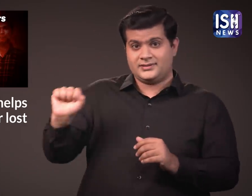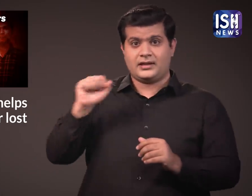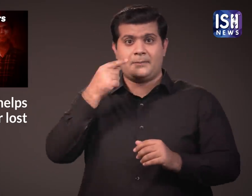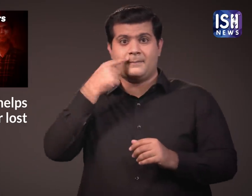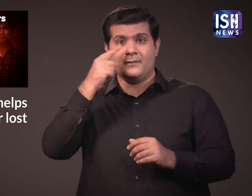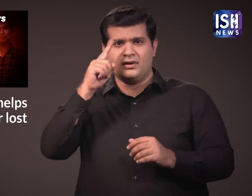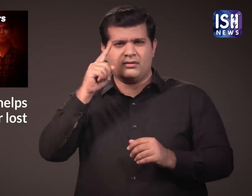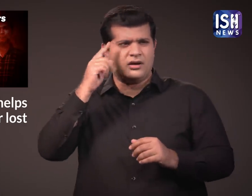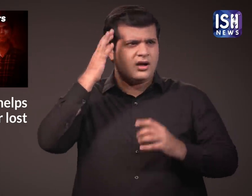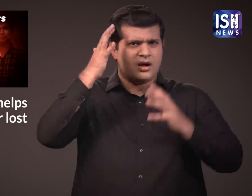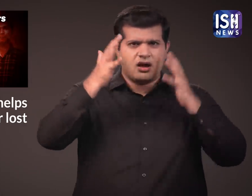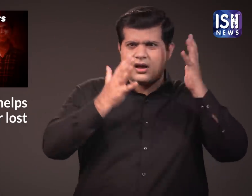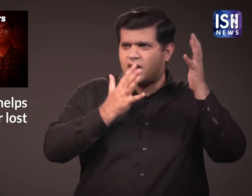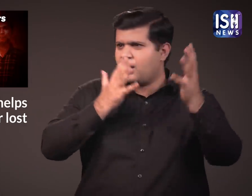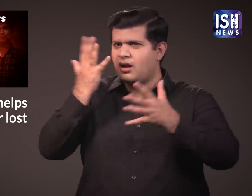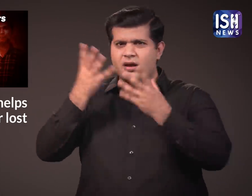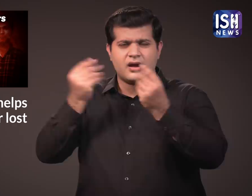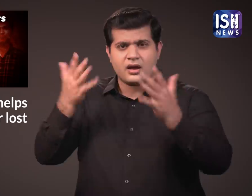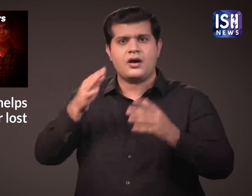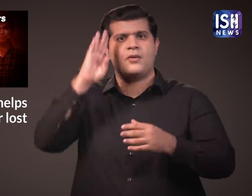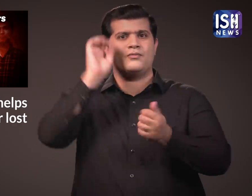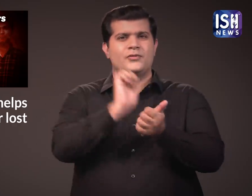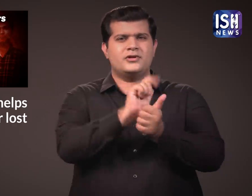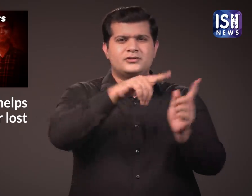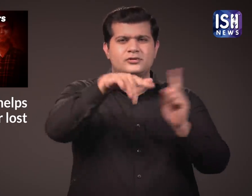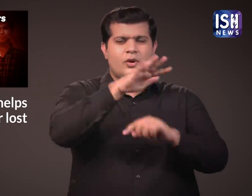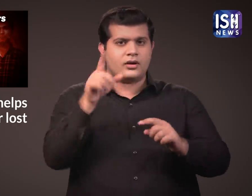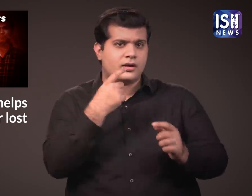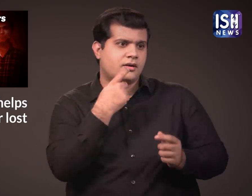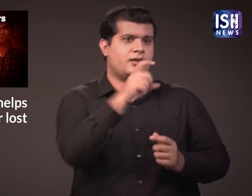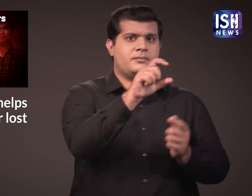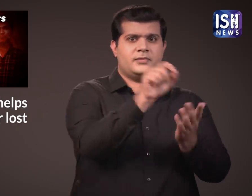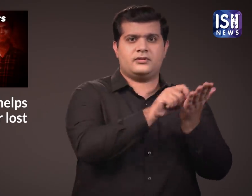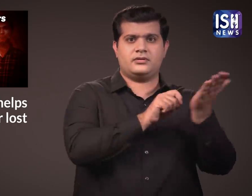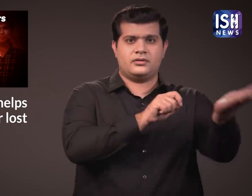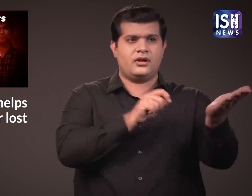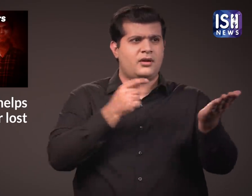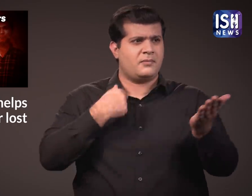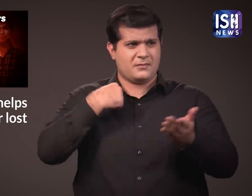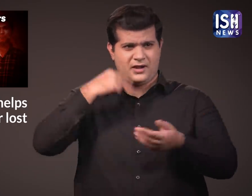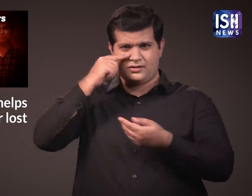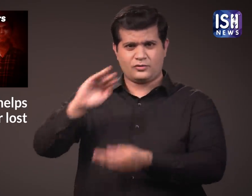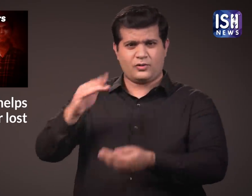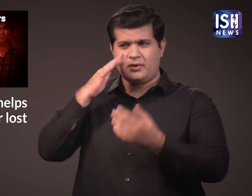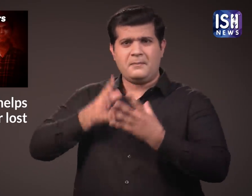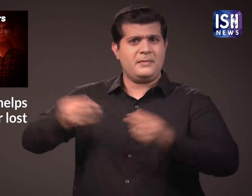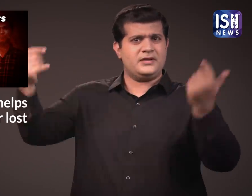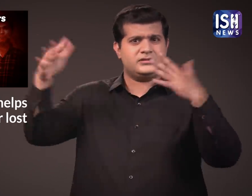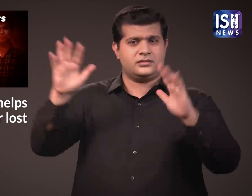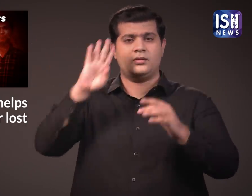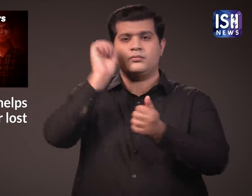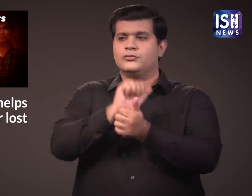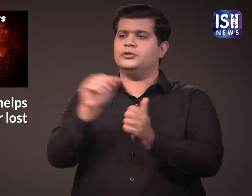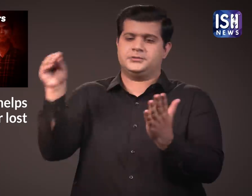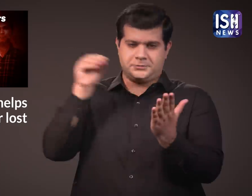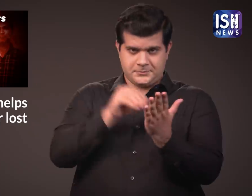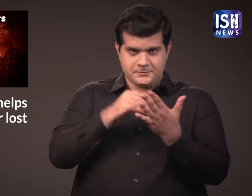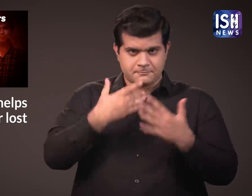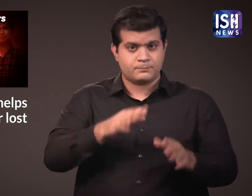Her parents were worried sick and filed a missing persons complaint at the local police station.